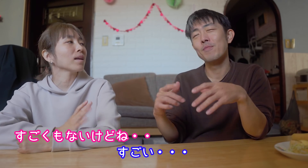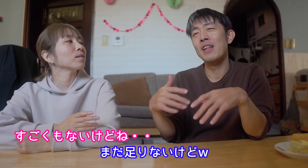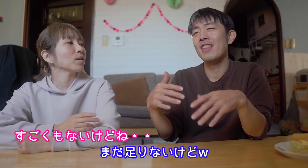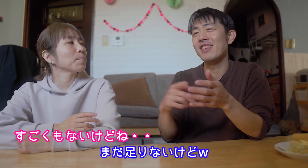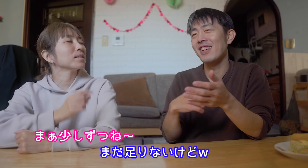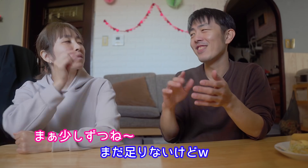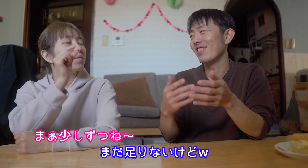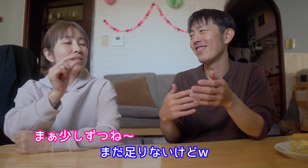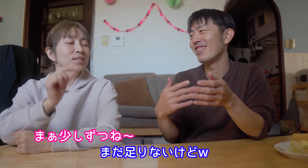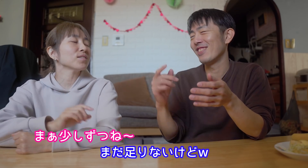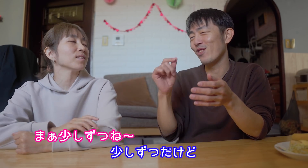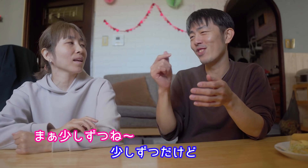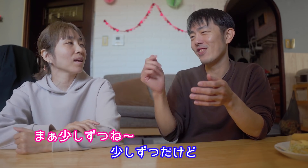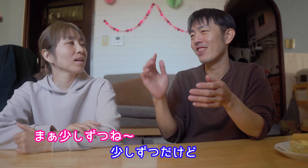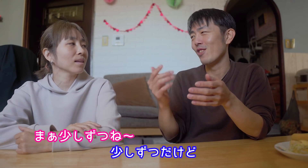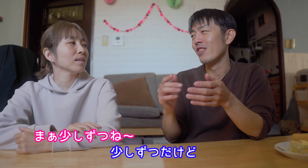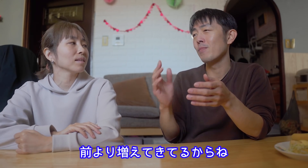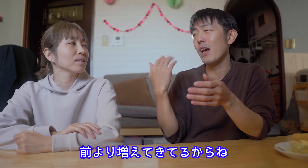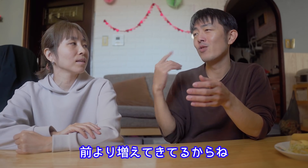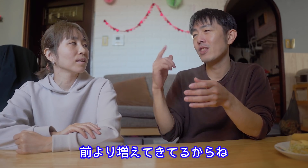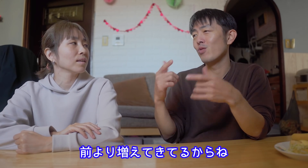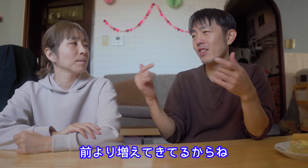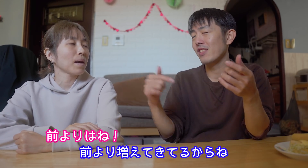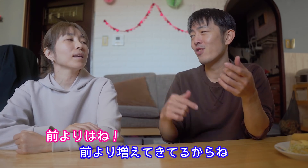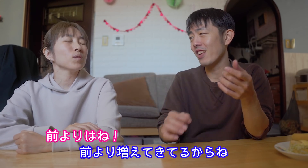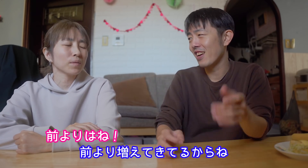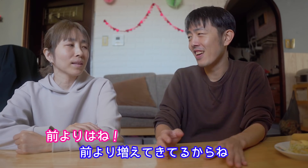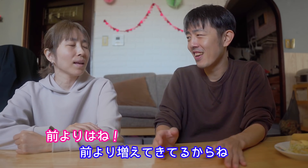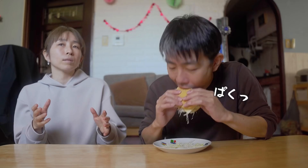(Dad)Not enough yet, but LOL (Mom)Little by little. (Dad)More than before. (Mom)More than before!